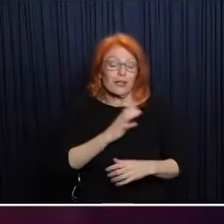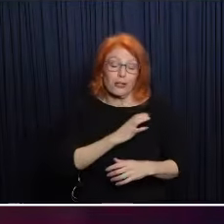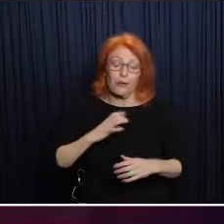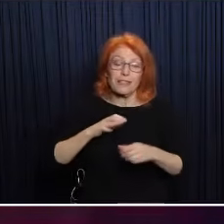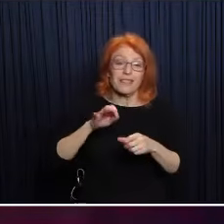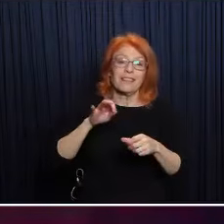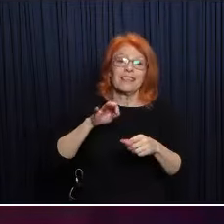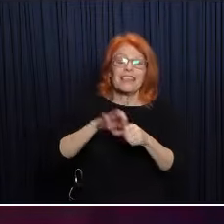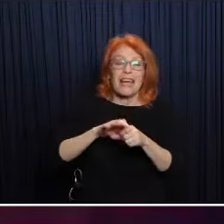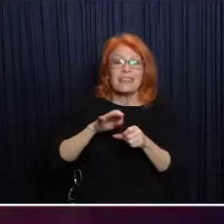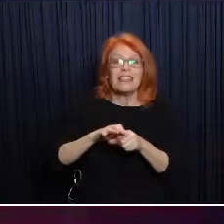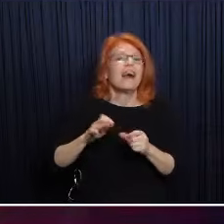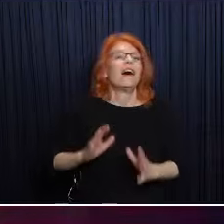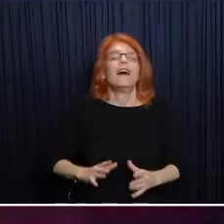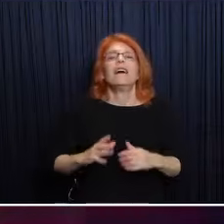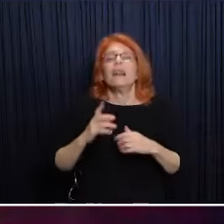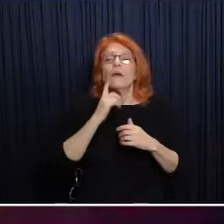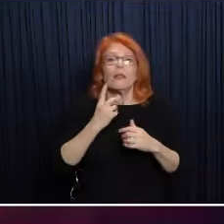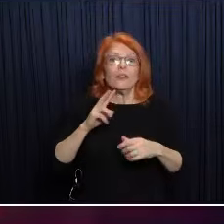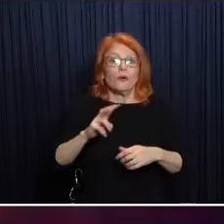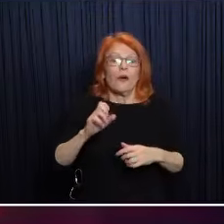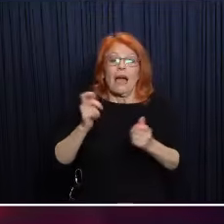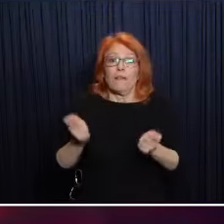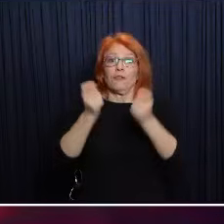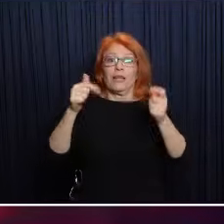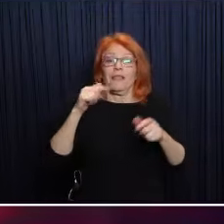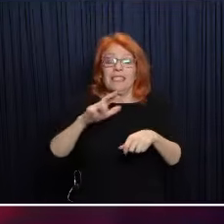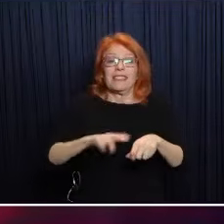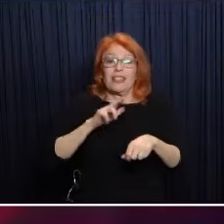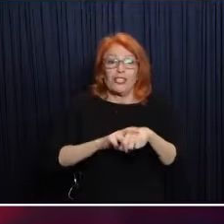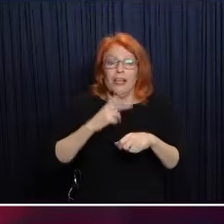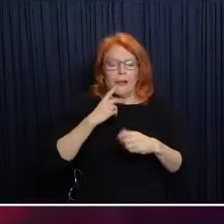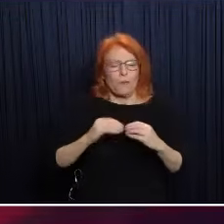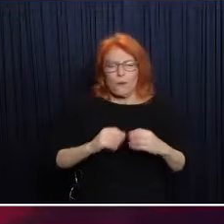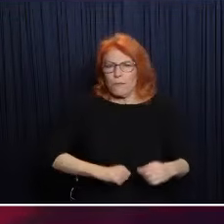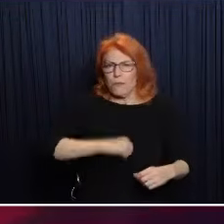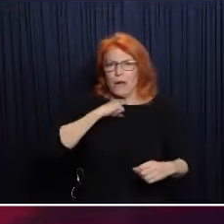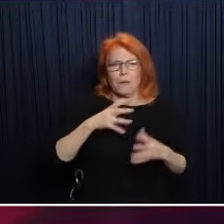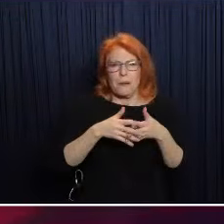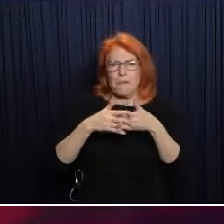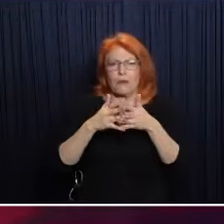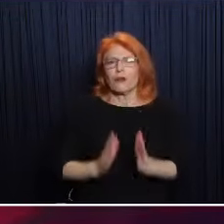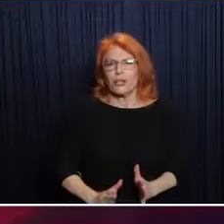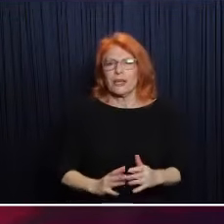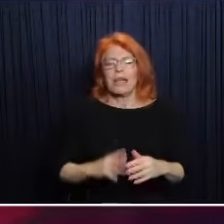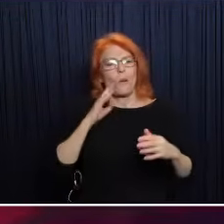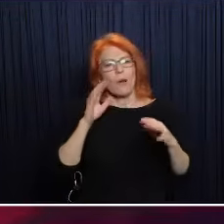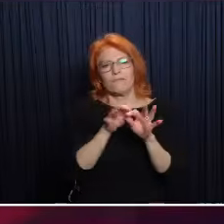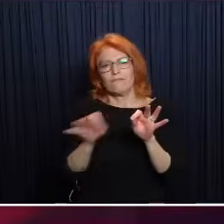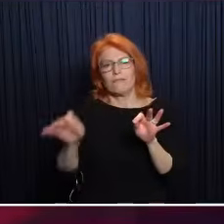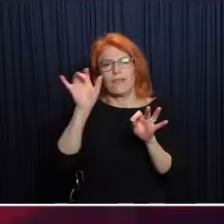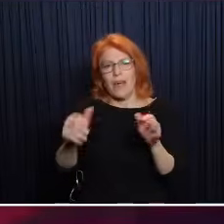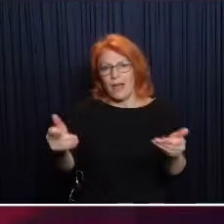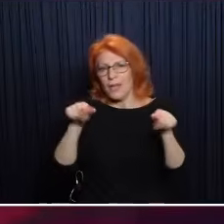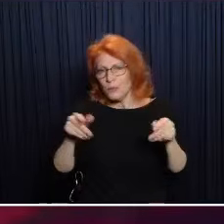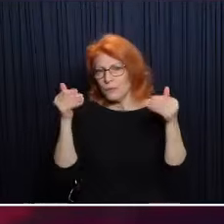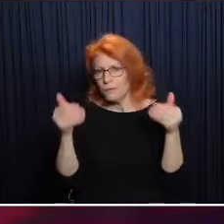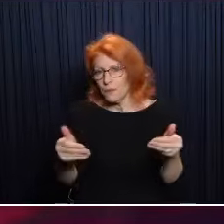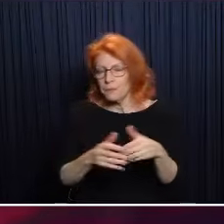THANK YOU. IT IS A PLEASURE TO SHARE THE STAGE WITH REPUBLICAN CANDIDATES.